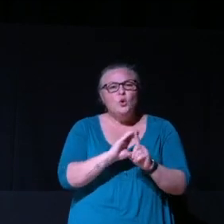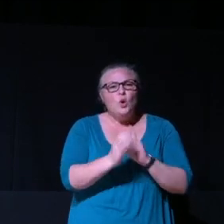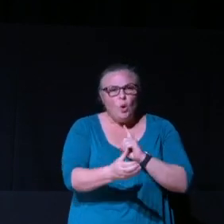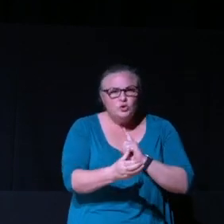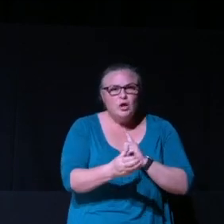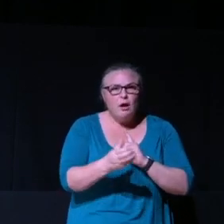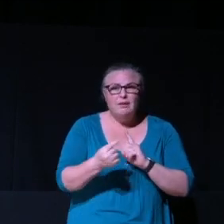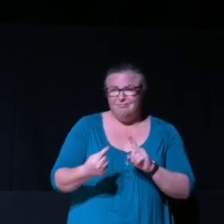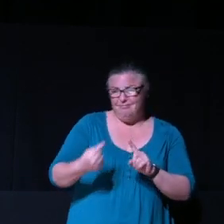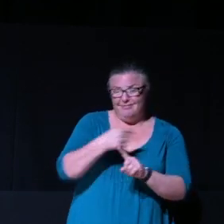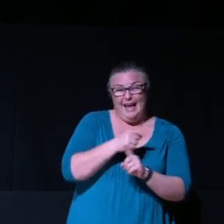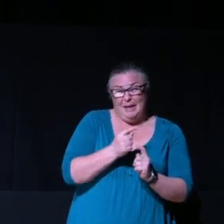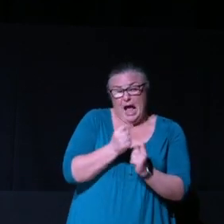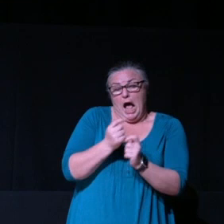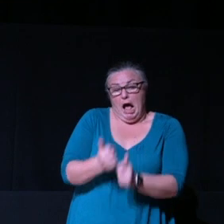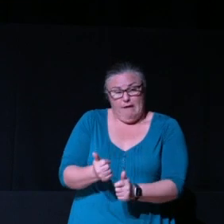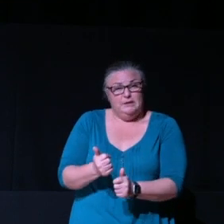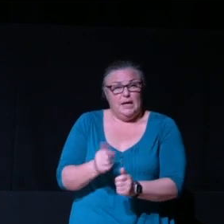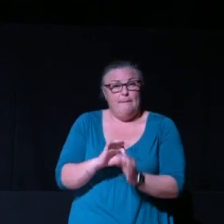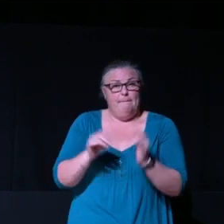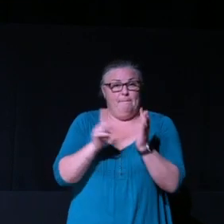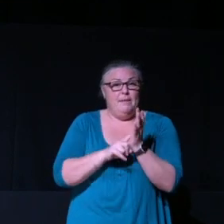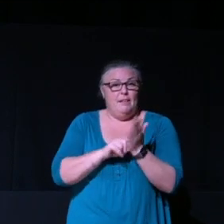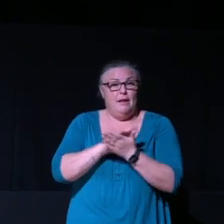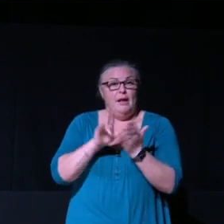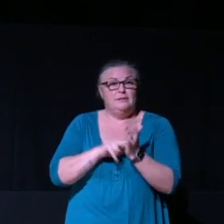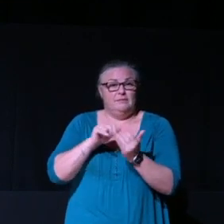the Today Show when someone showed him an image of it, despite the fact that a Labour government had